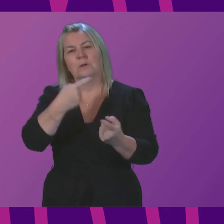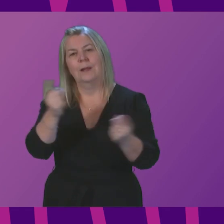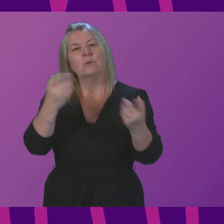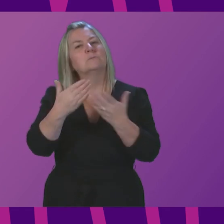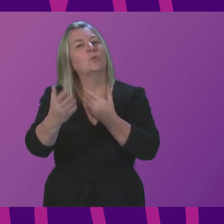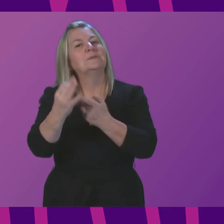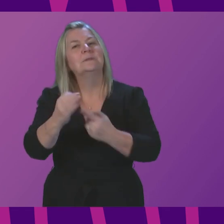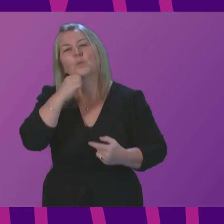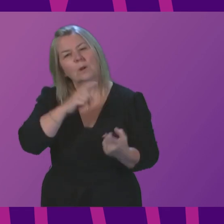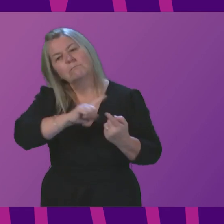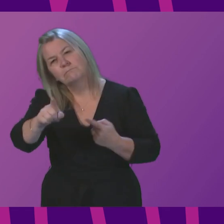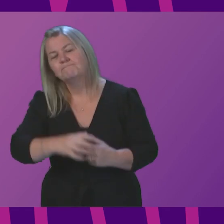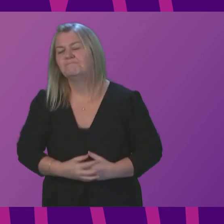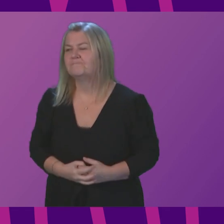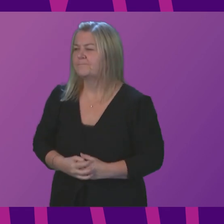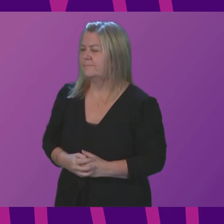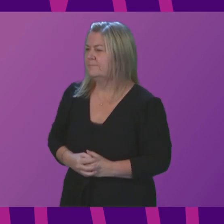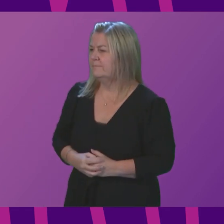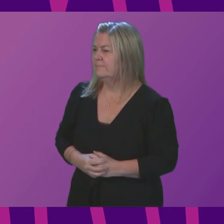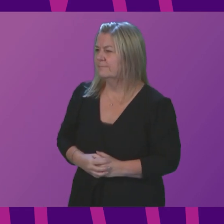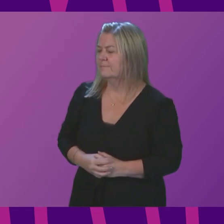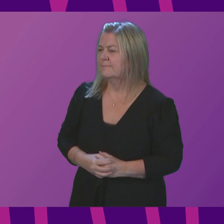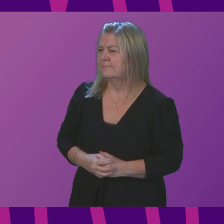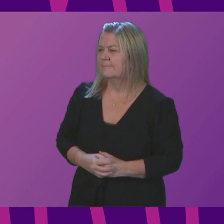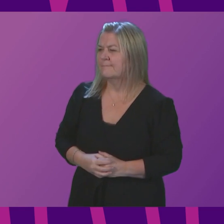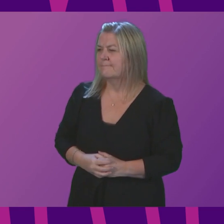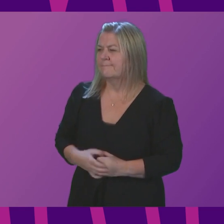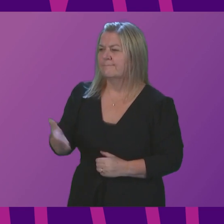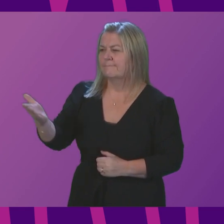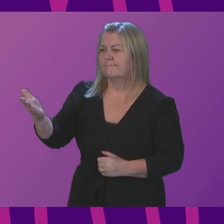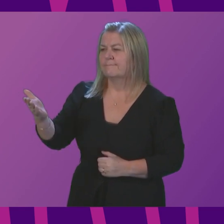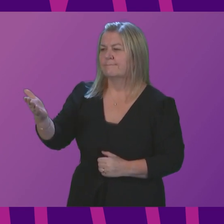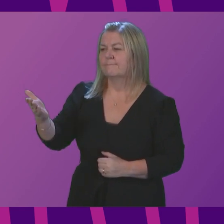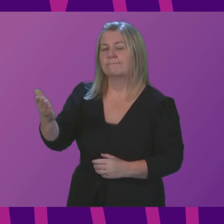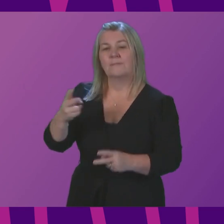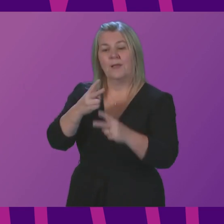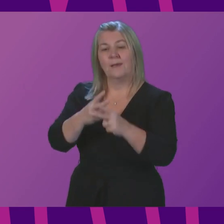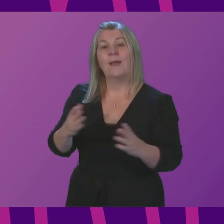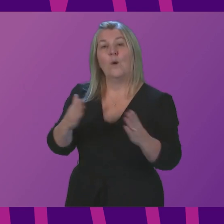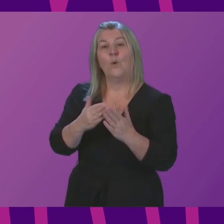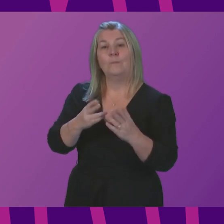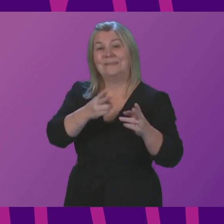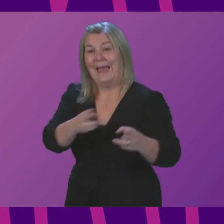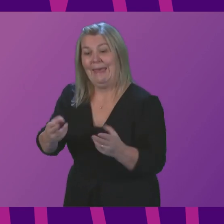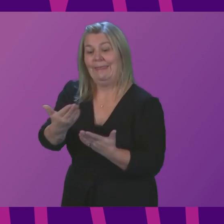As we have heard, the report on care home deaths due to Covid was not published prior